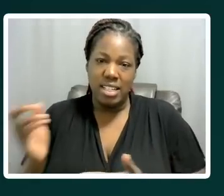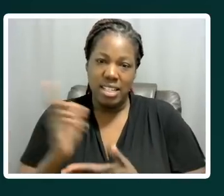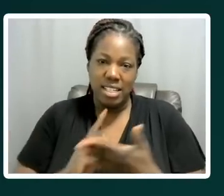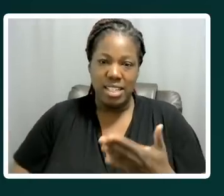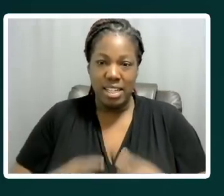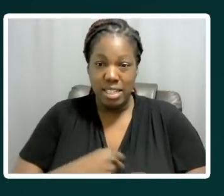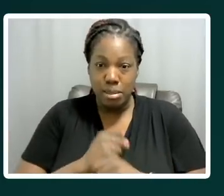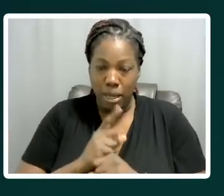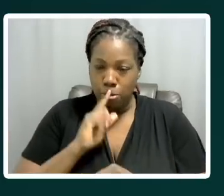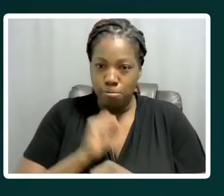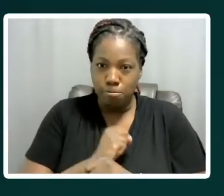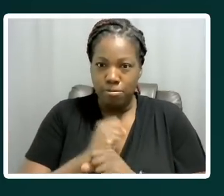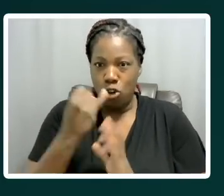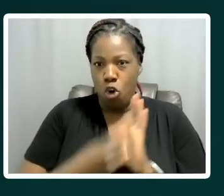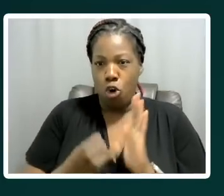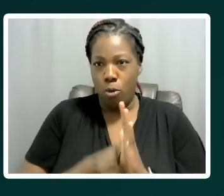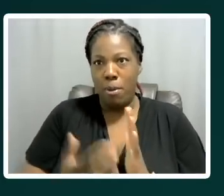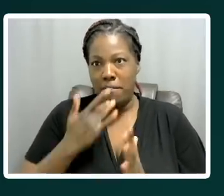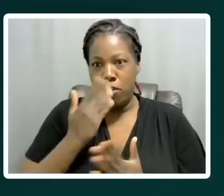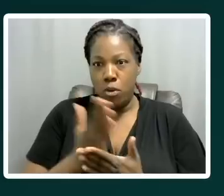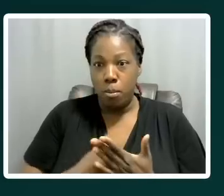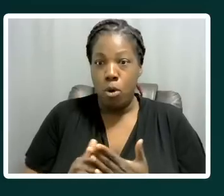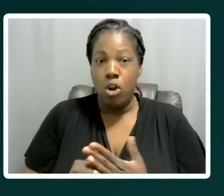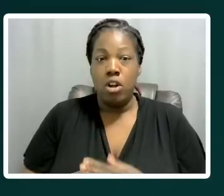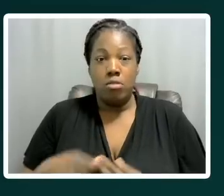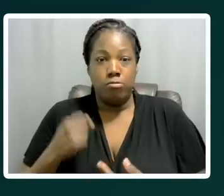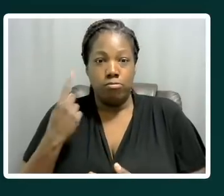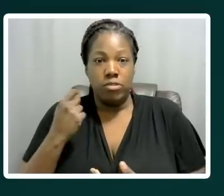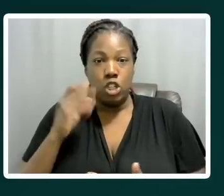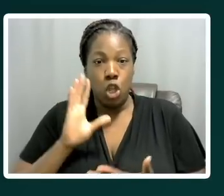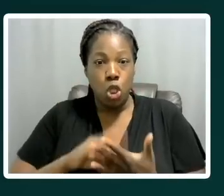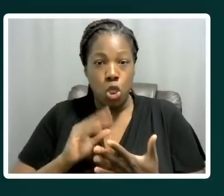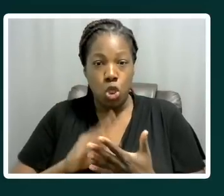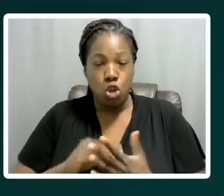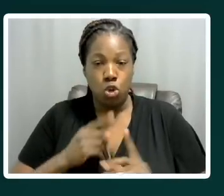Additionally, understanding the learning goals and standards the students are focusing on is